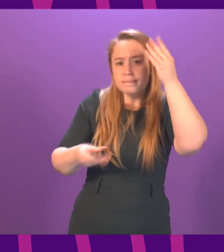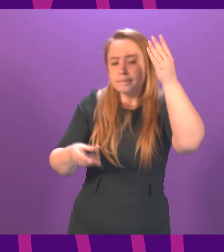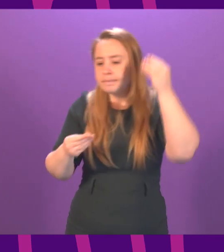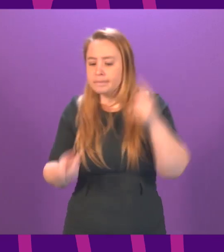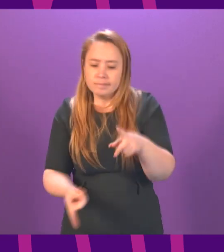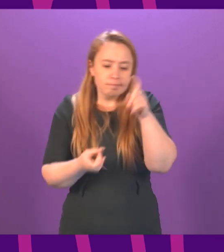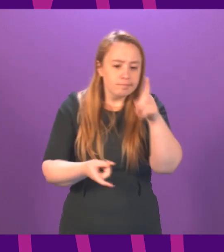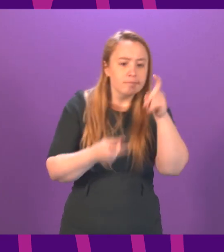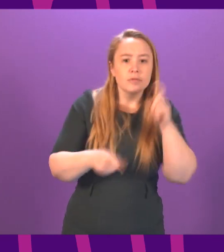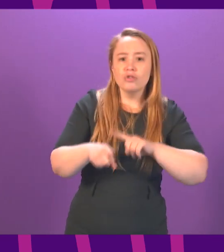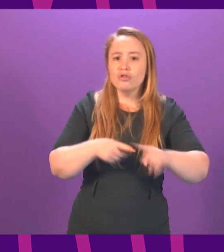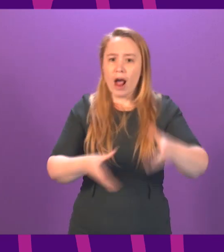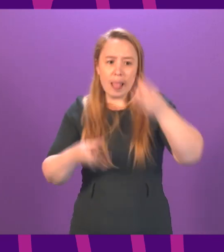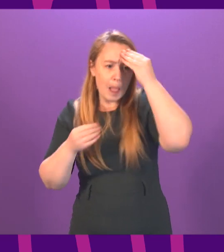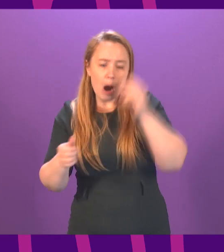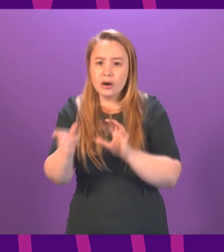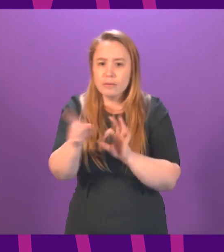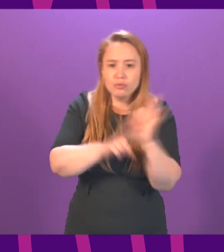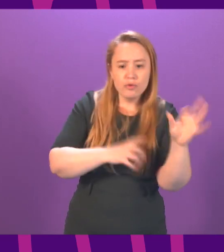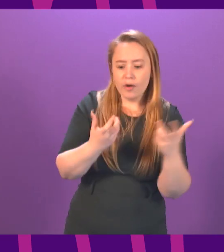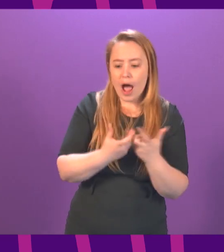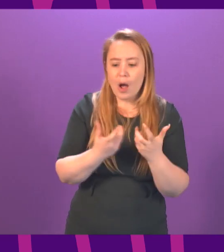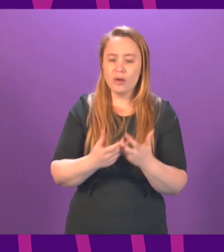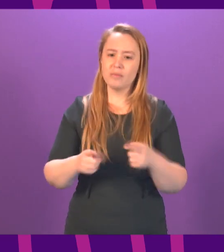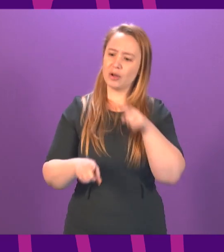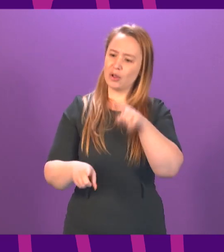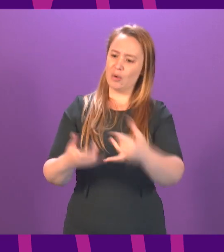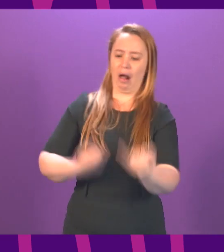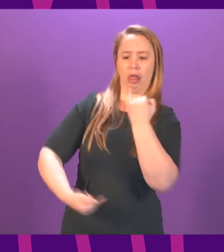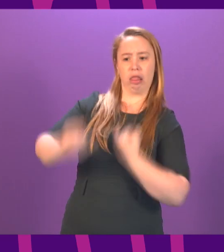better, but the idea that we are somehow just getting them all wrong is not actually borne